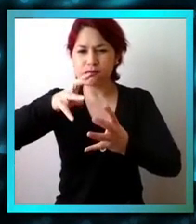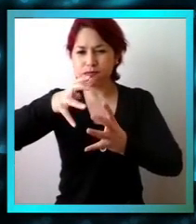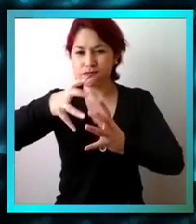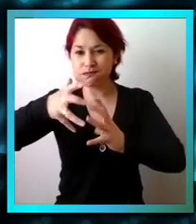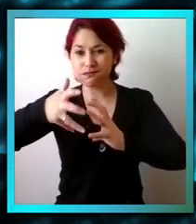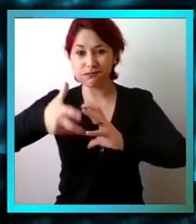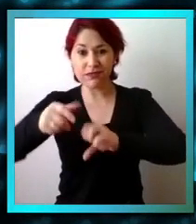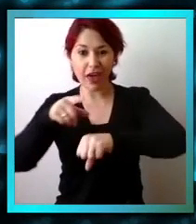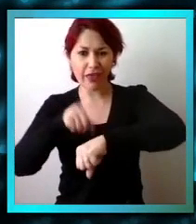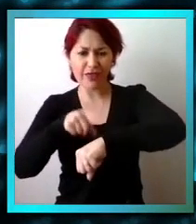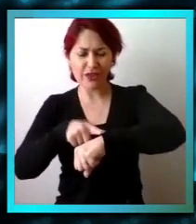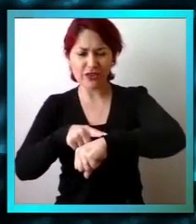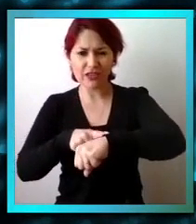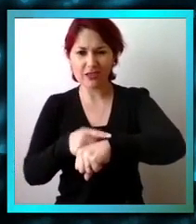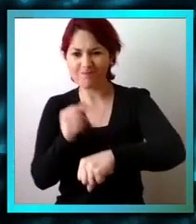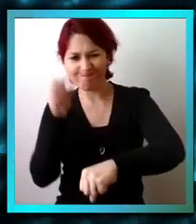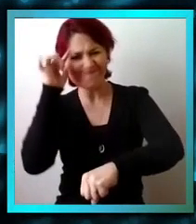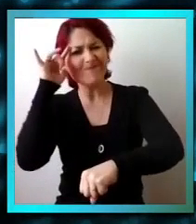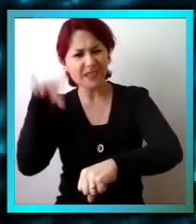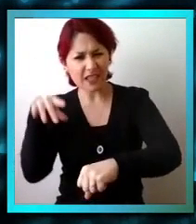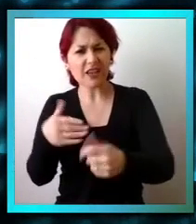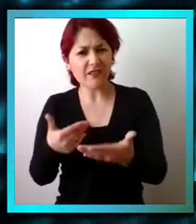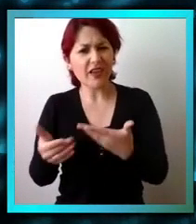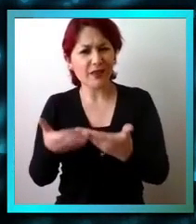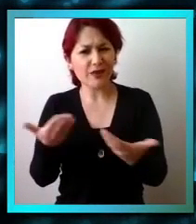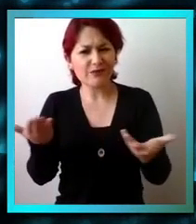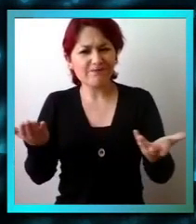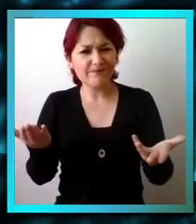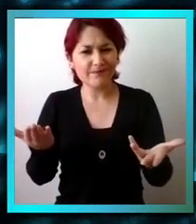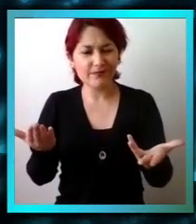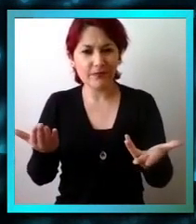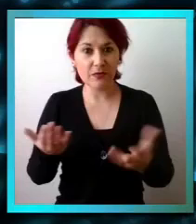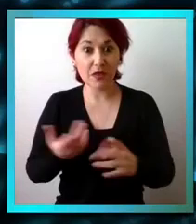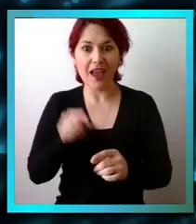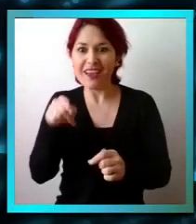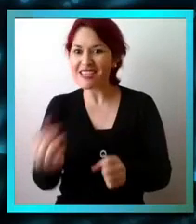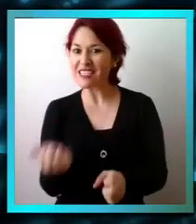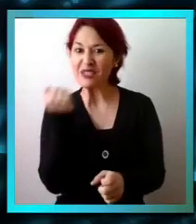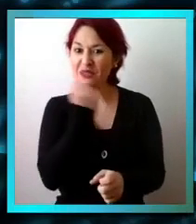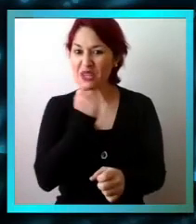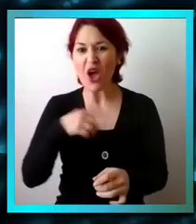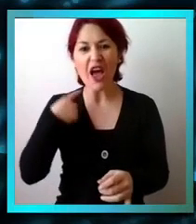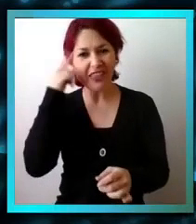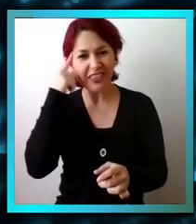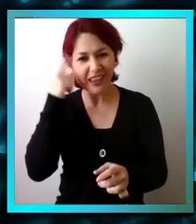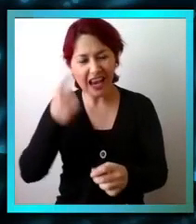lead us to some uh other ideas about the origins of these uh malicious applications